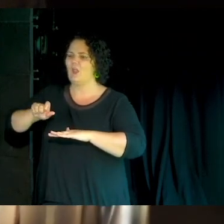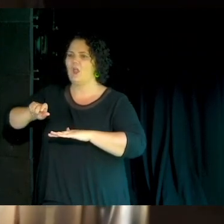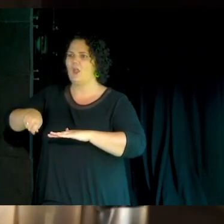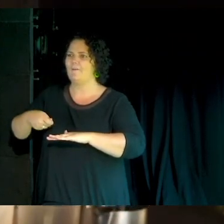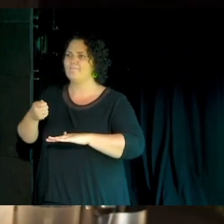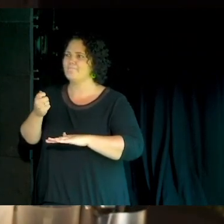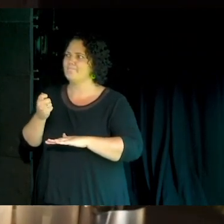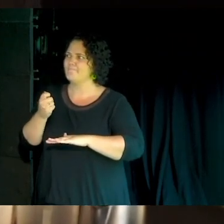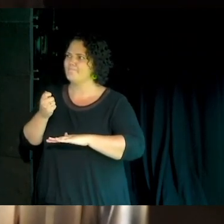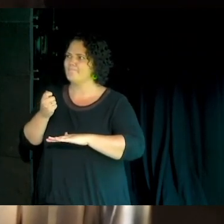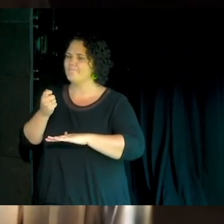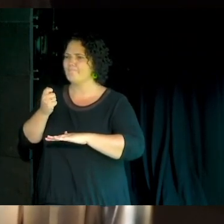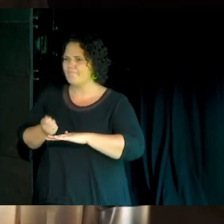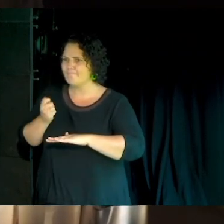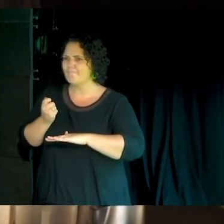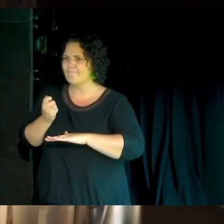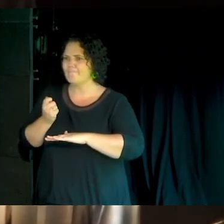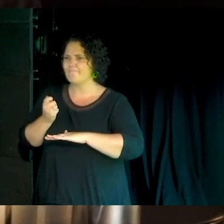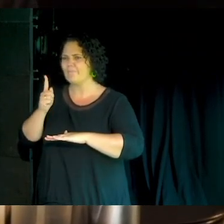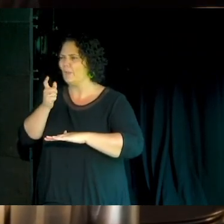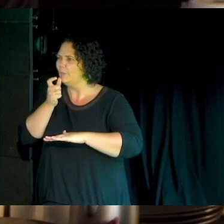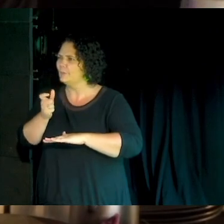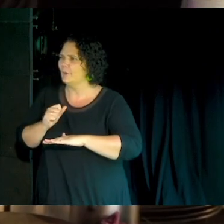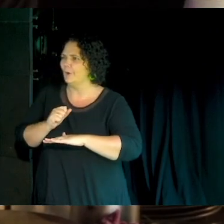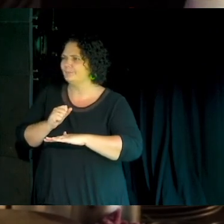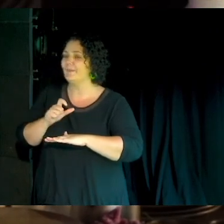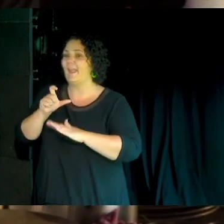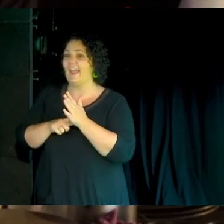not curing I'm not only going to use the key what is the word again so use the cleaver to actually